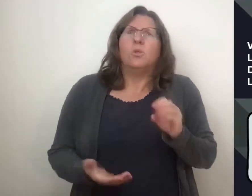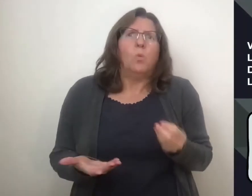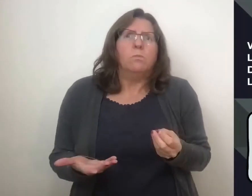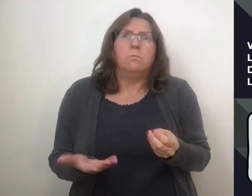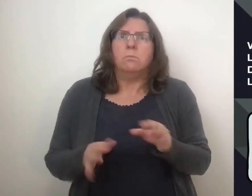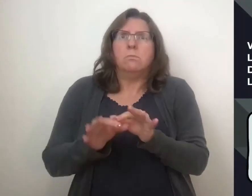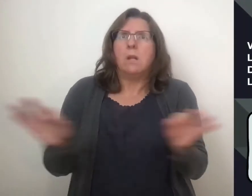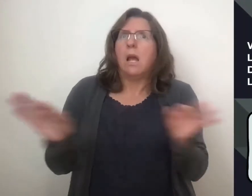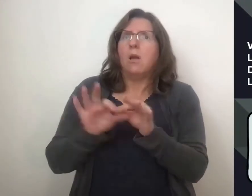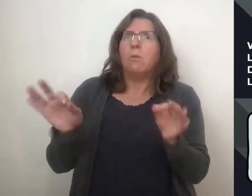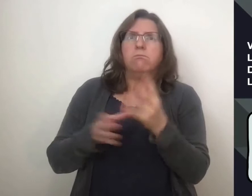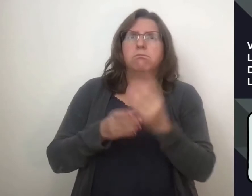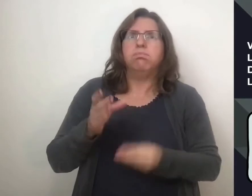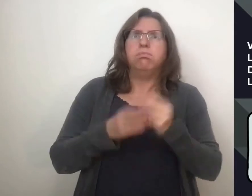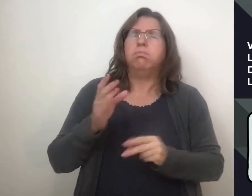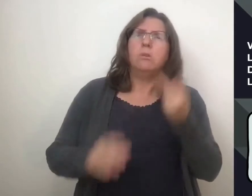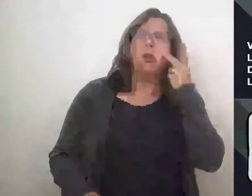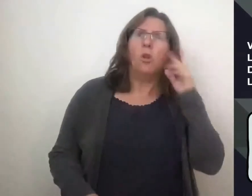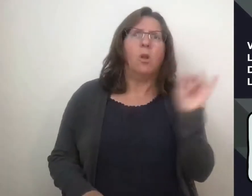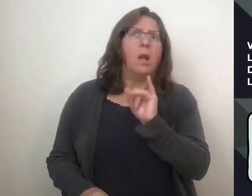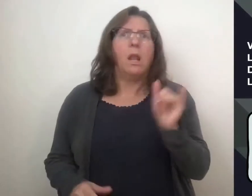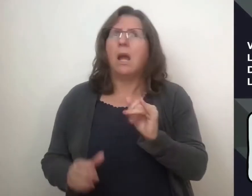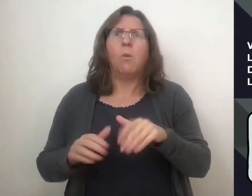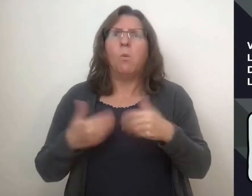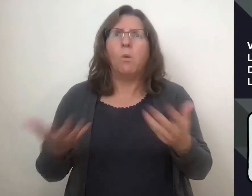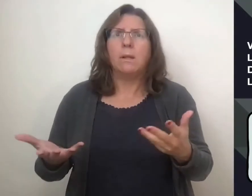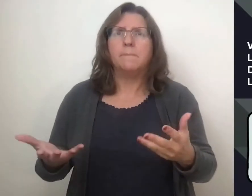What does language deprivation look like?